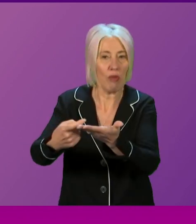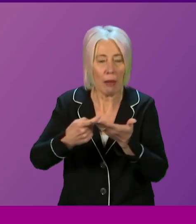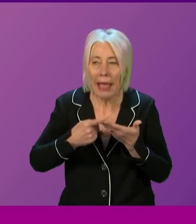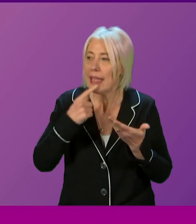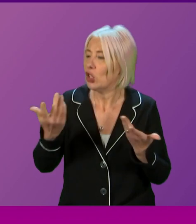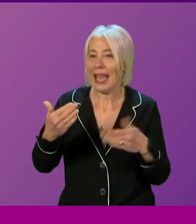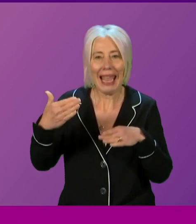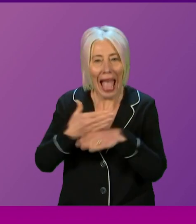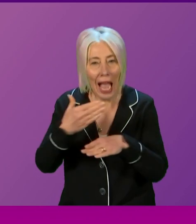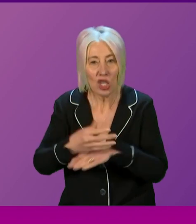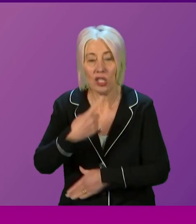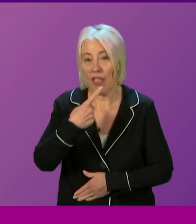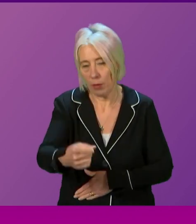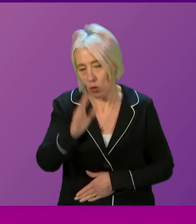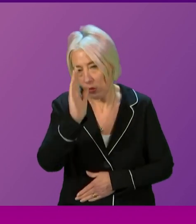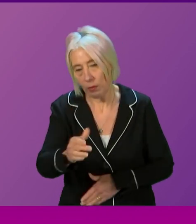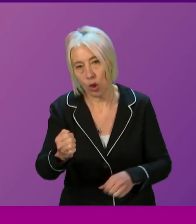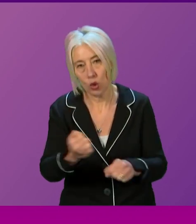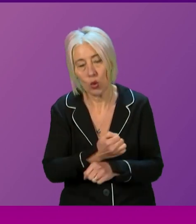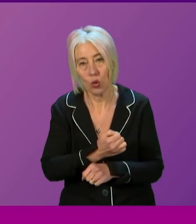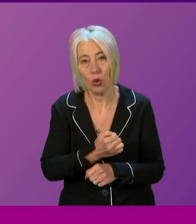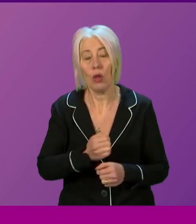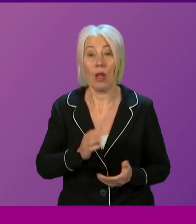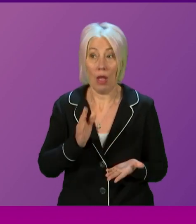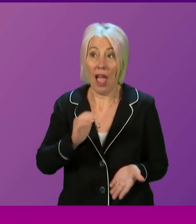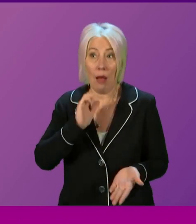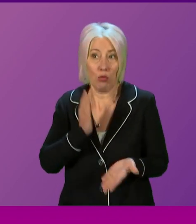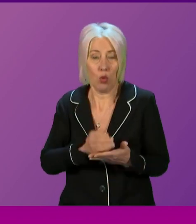that they are instructed to take by the PIRC, and I would expect that to be the case there.